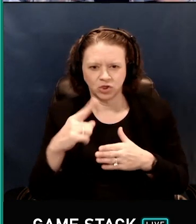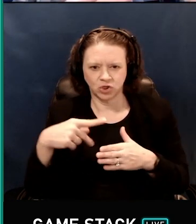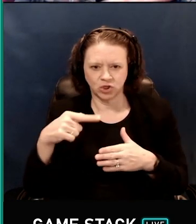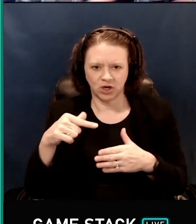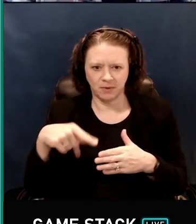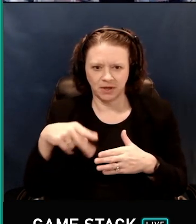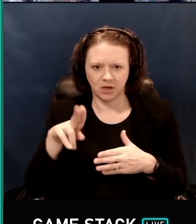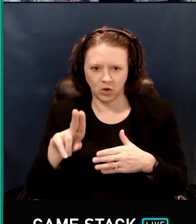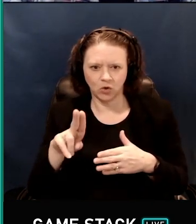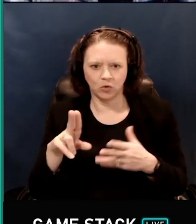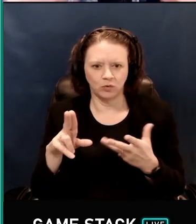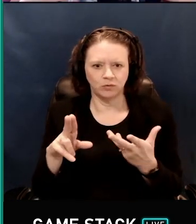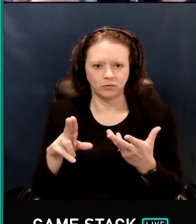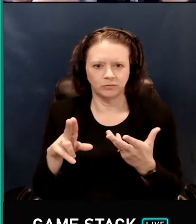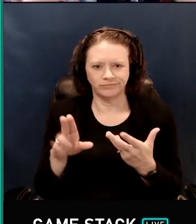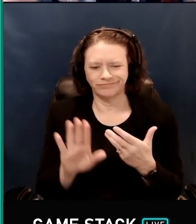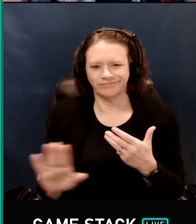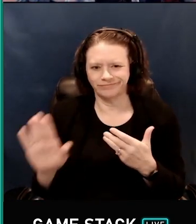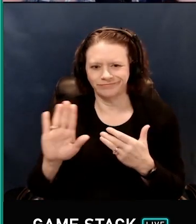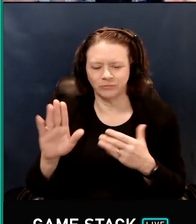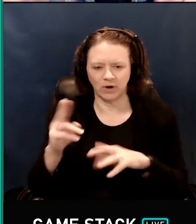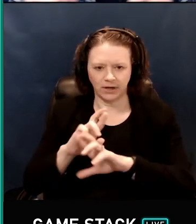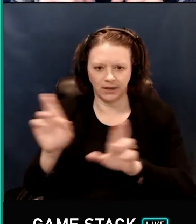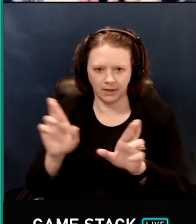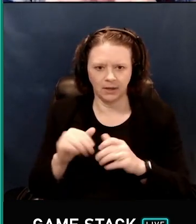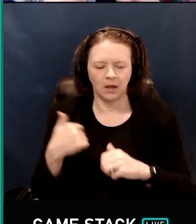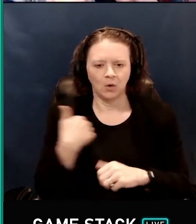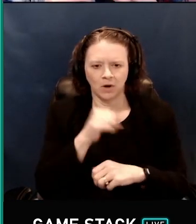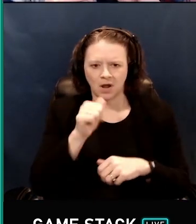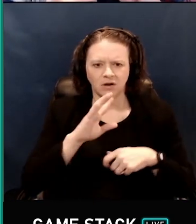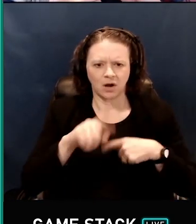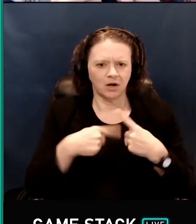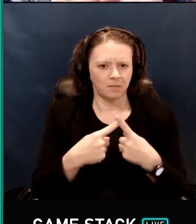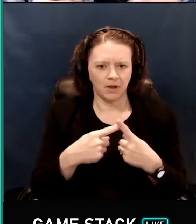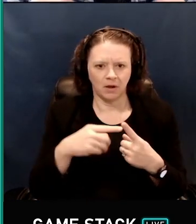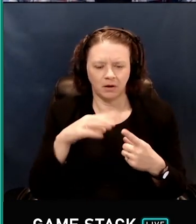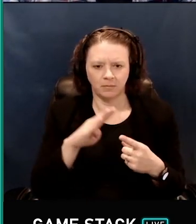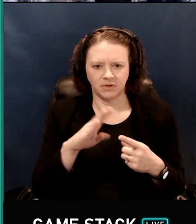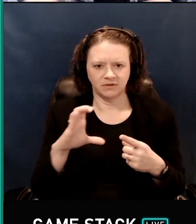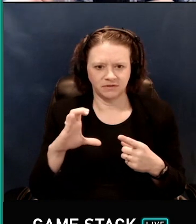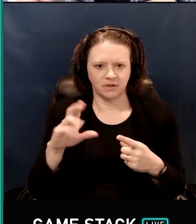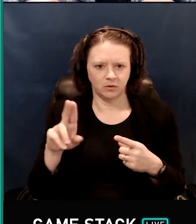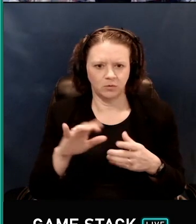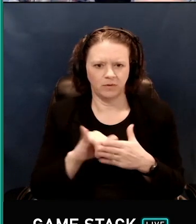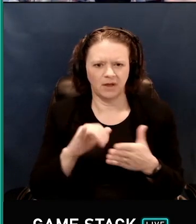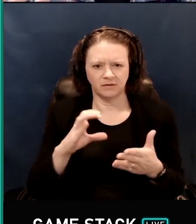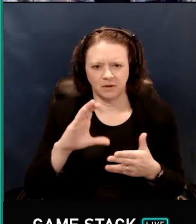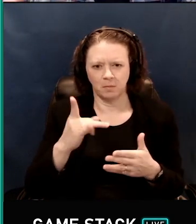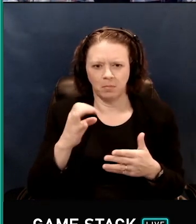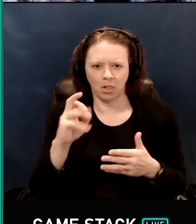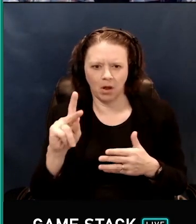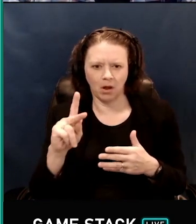there's block compression, but then there's a secondary wrapper of compression around that, typically, that textures have. An example would